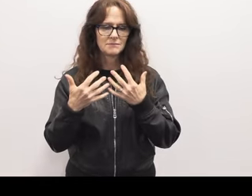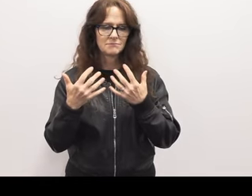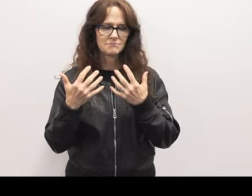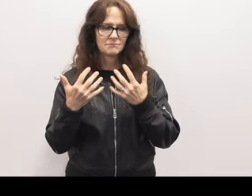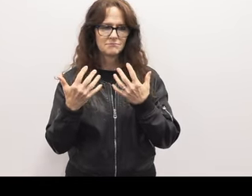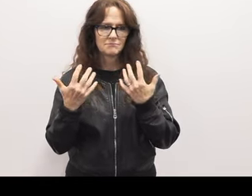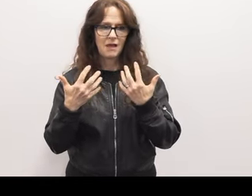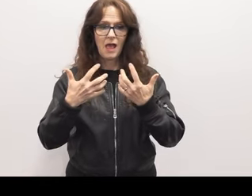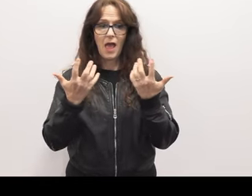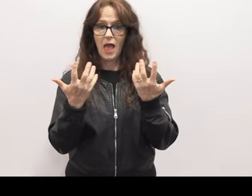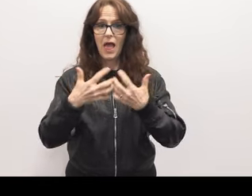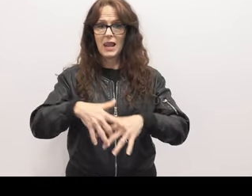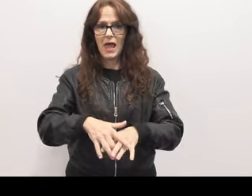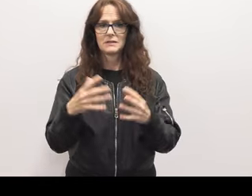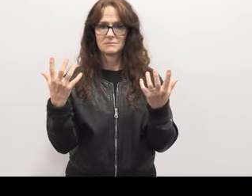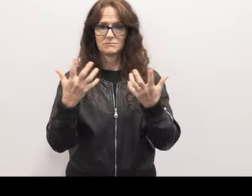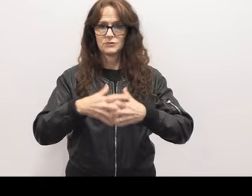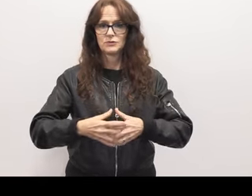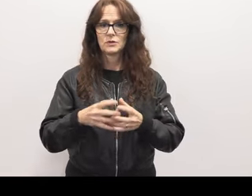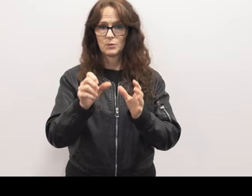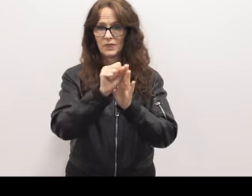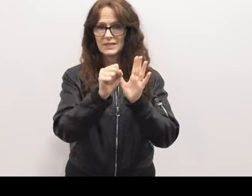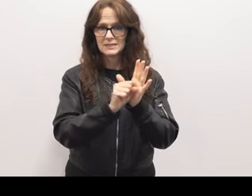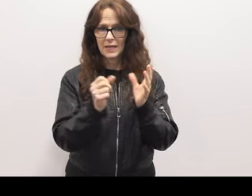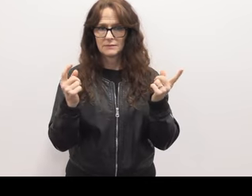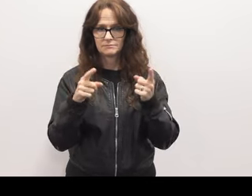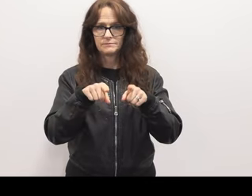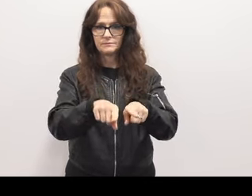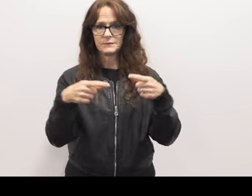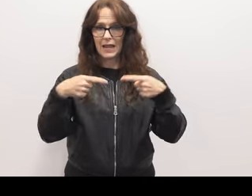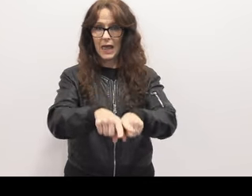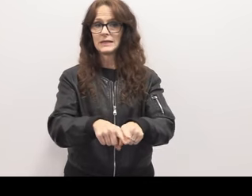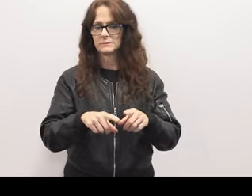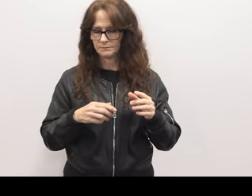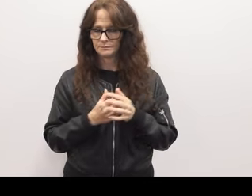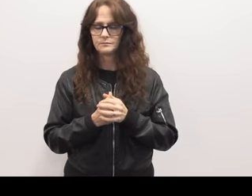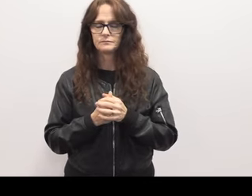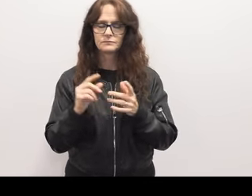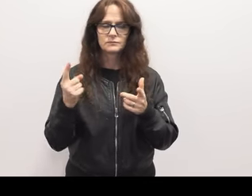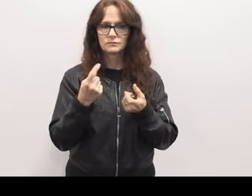where there are no assessments in for SPAC before third grade. So this is our first opportunity to truly assess